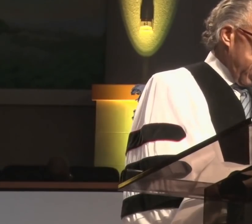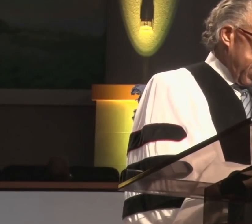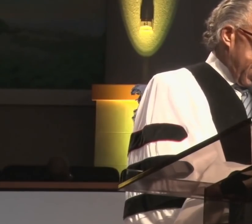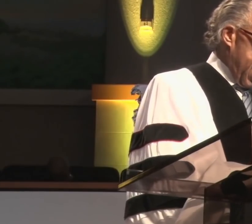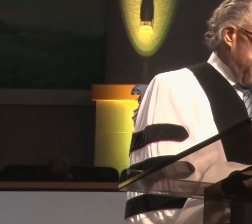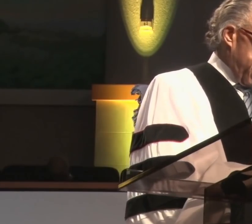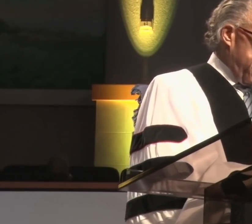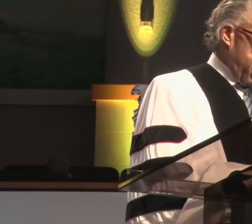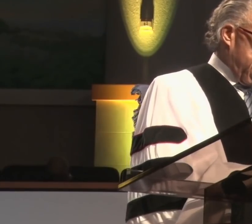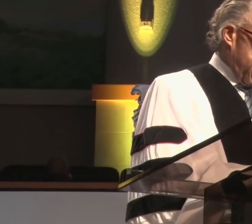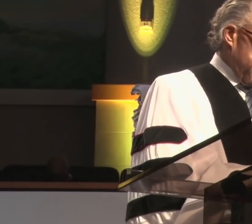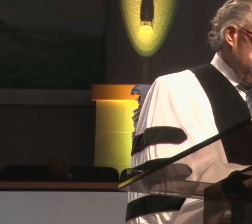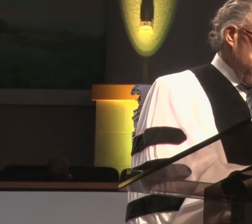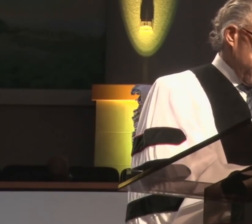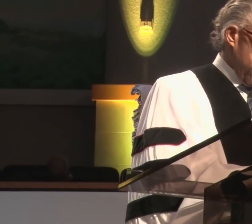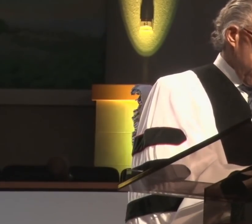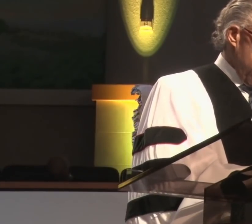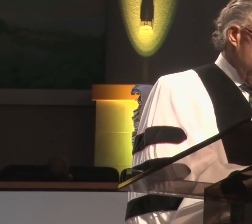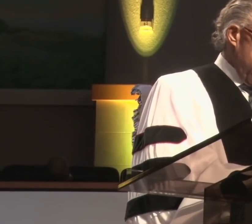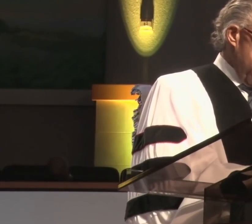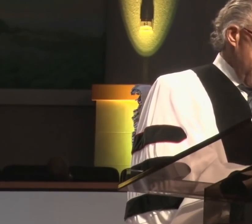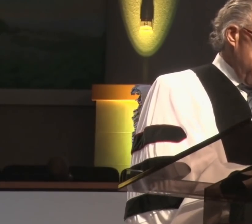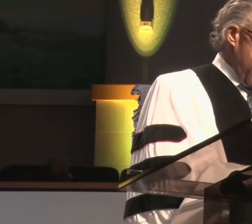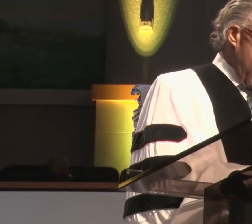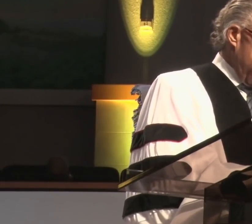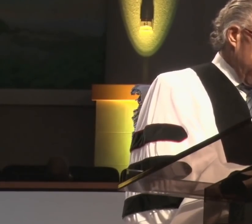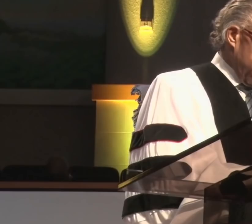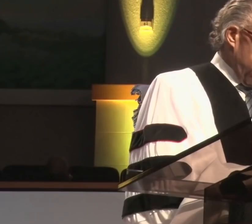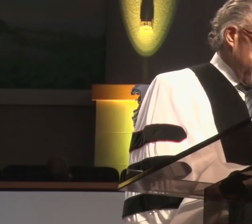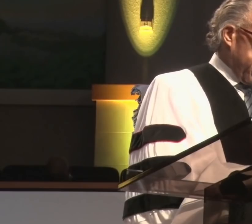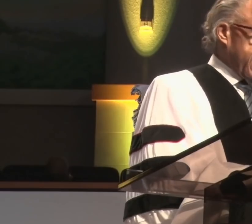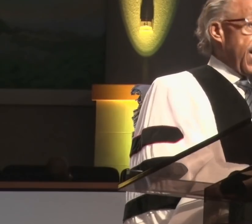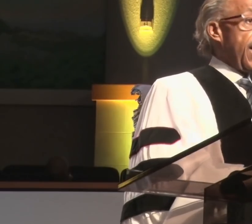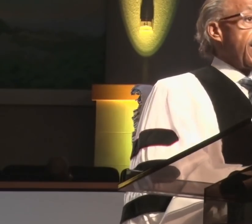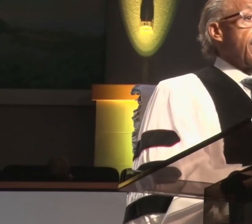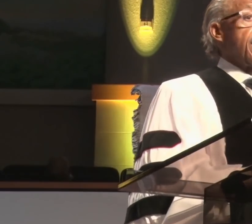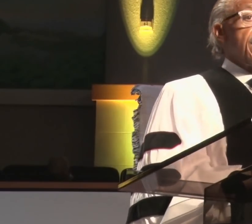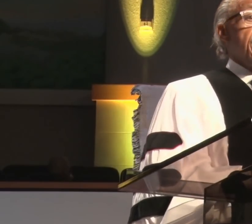WICKEDNESS IN HIGH PLACES. THEREFORE PUT ON THE FULL ARMOR